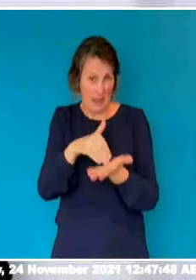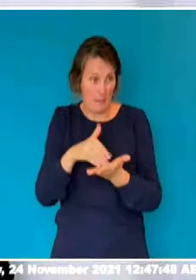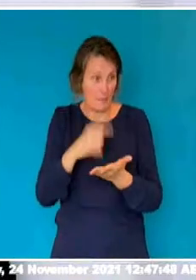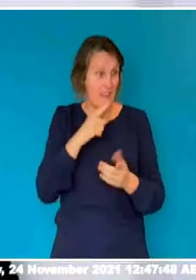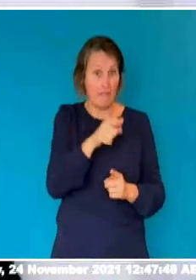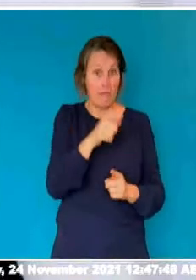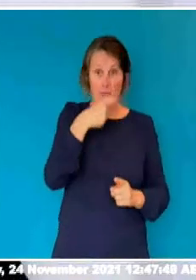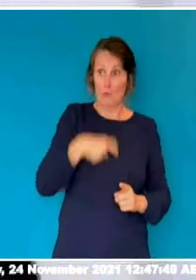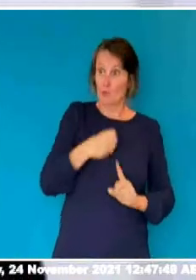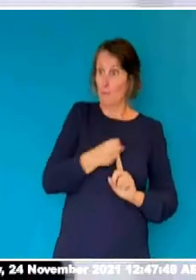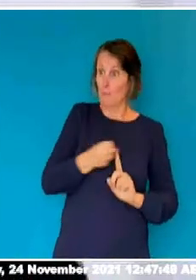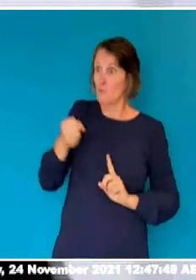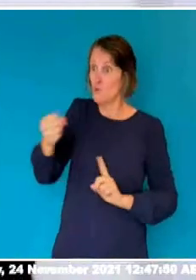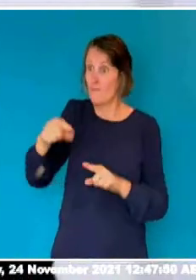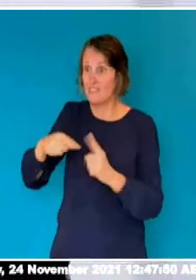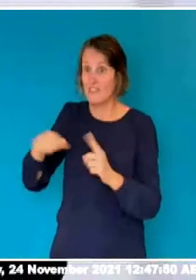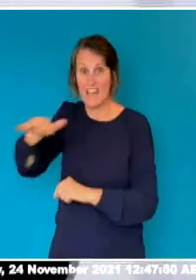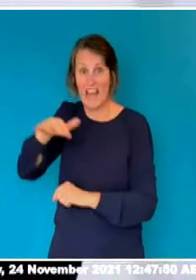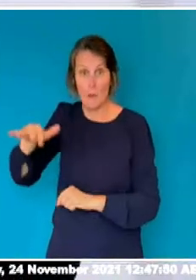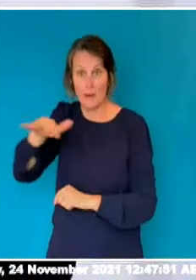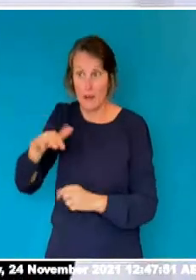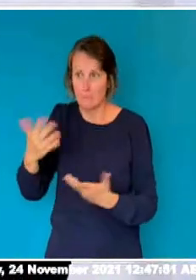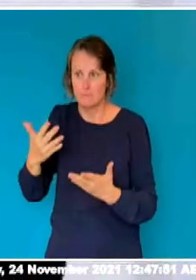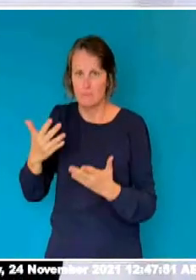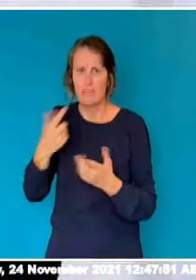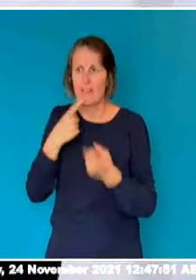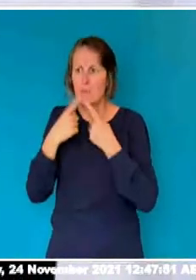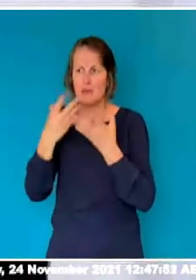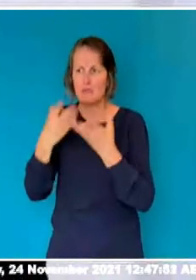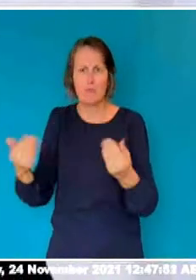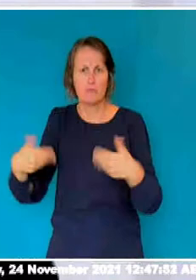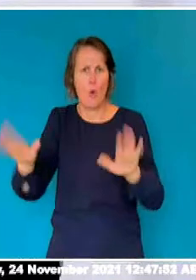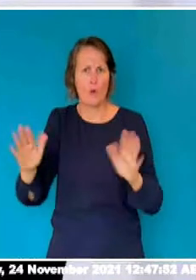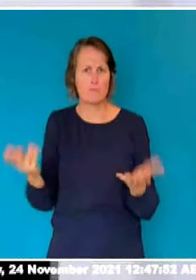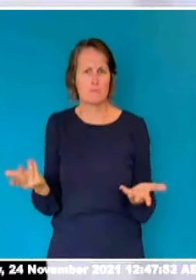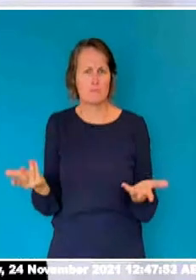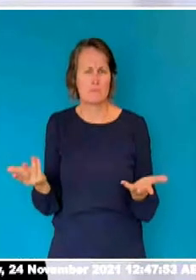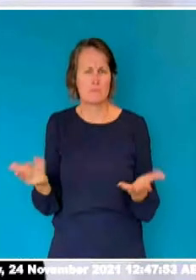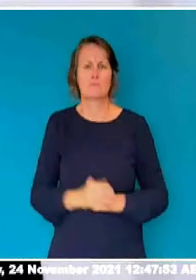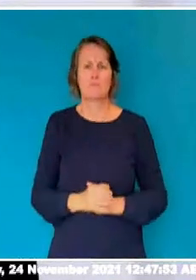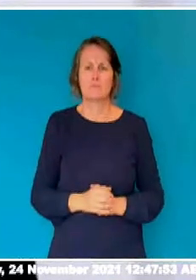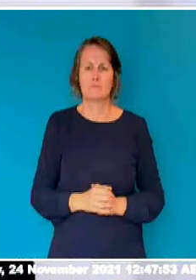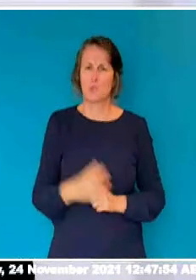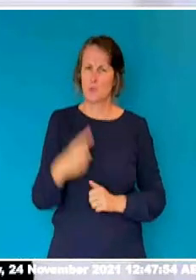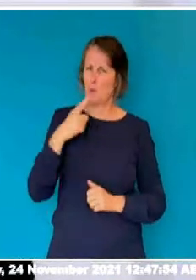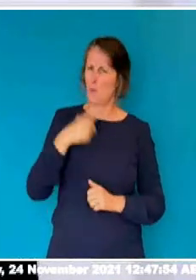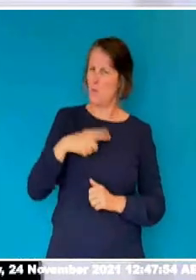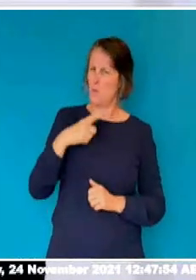What steps has the NDIA taken to understand what sits behind that result and